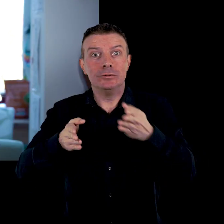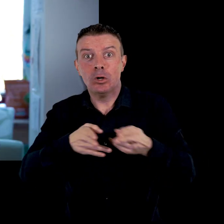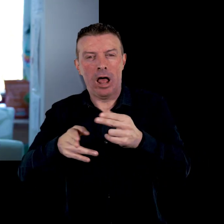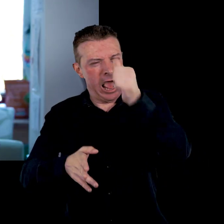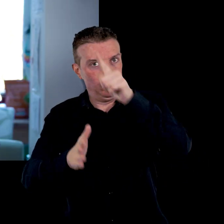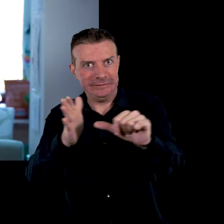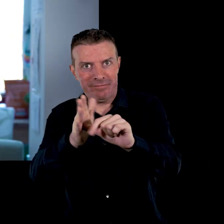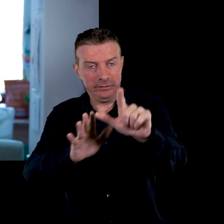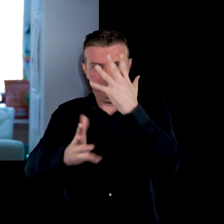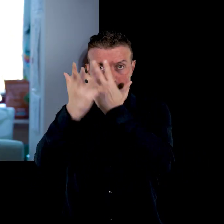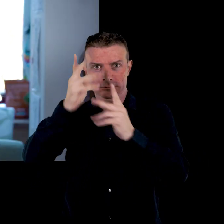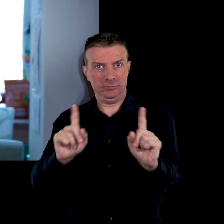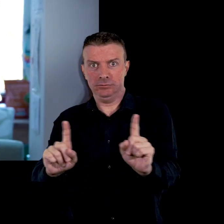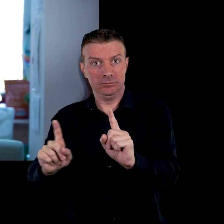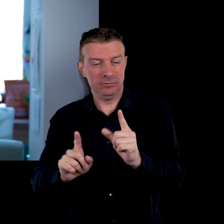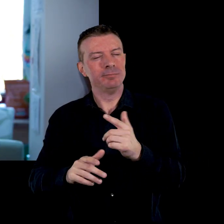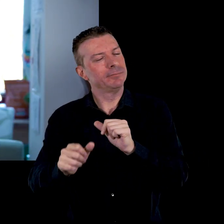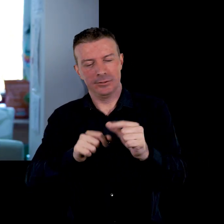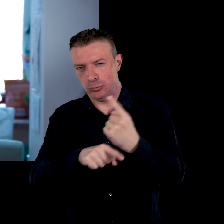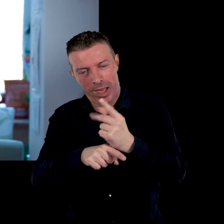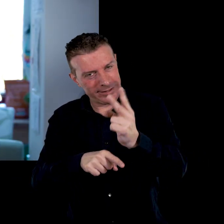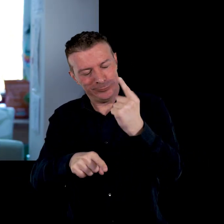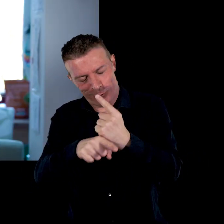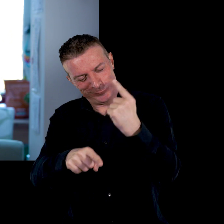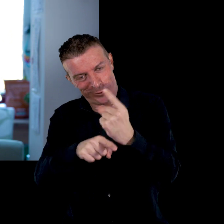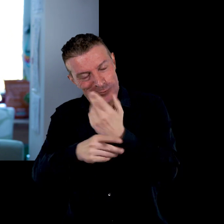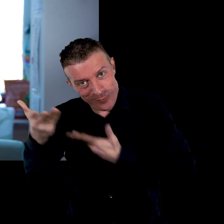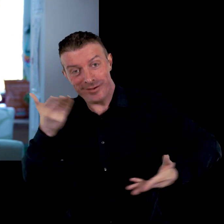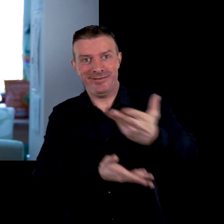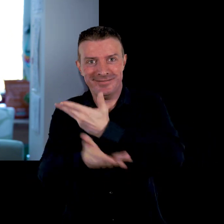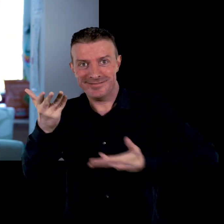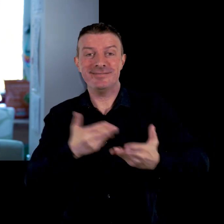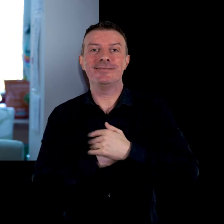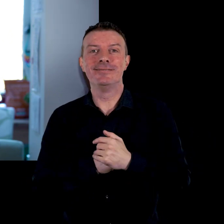and I know it can be very difficult, talk, talk, and talk again,